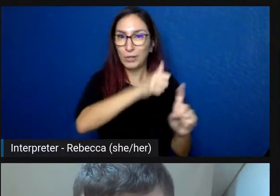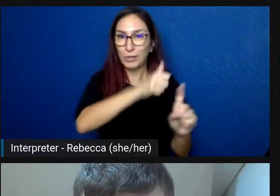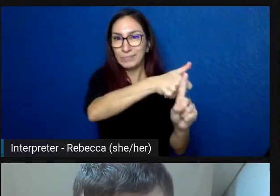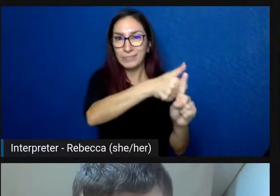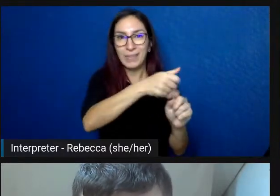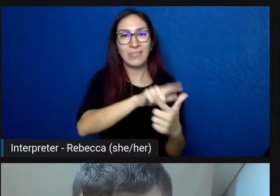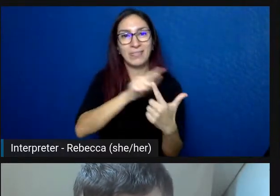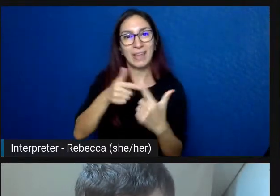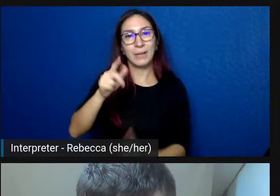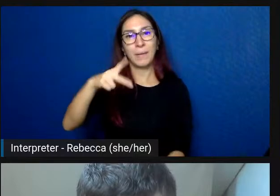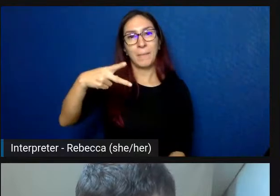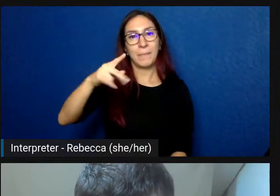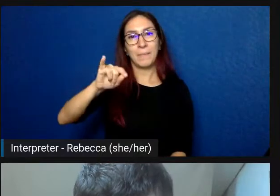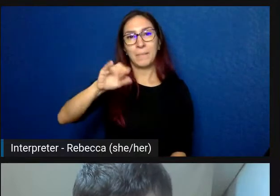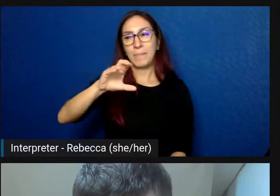coach and he will tell us more about his work.